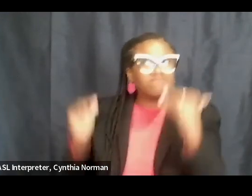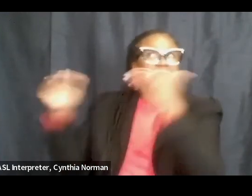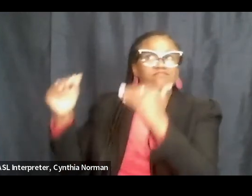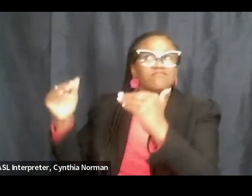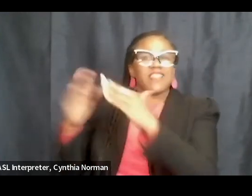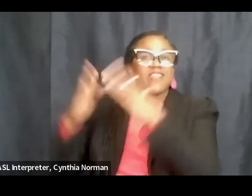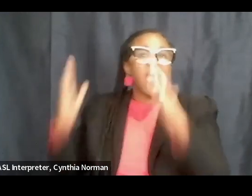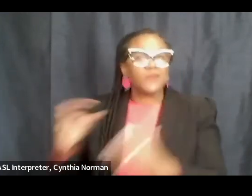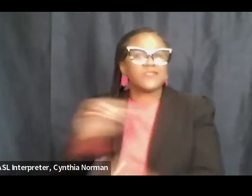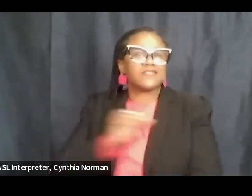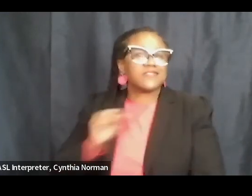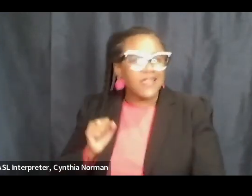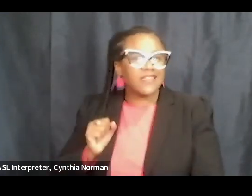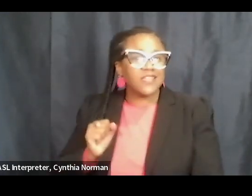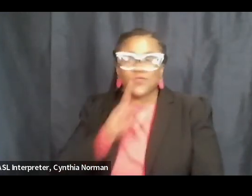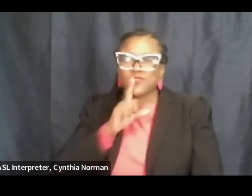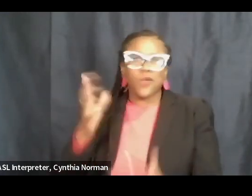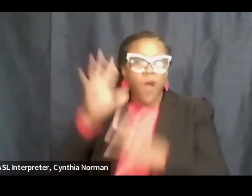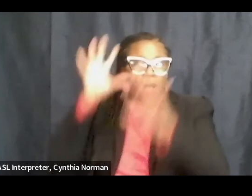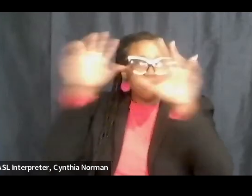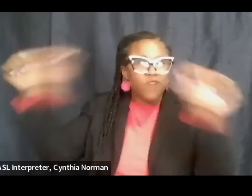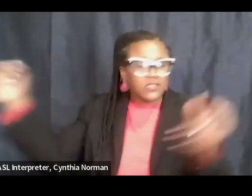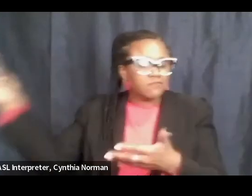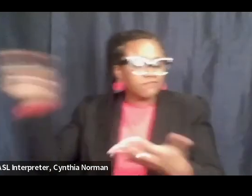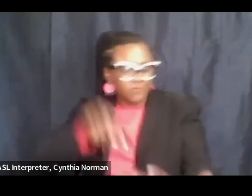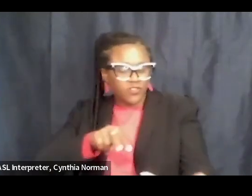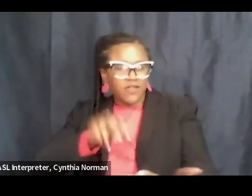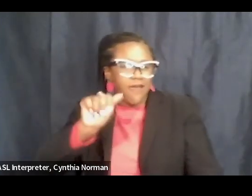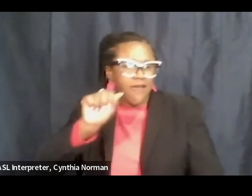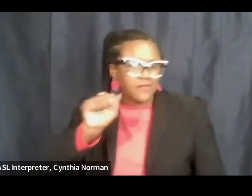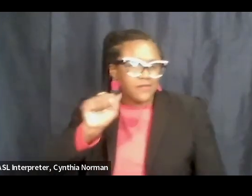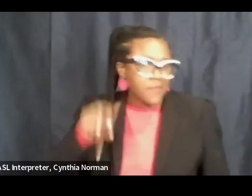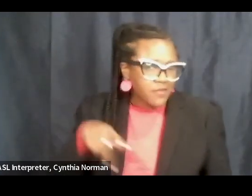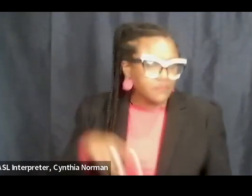that we want to get to the president's desk ASAP. So with that, I just want to thank everyone for again,